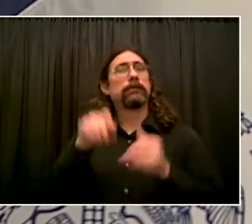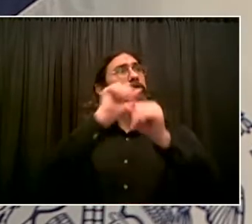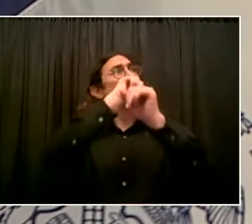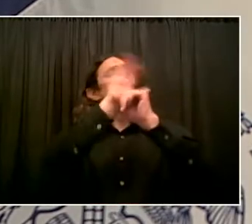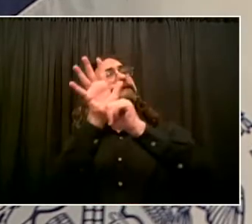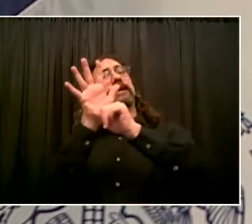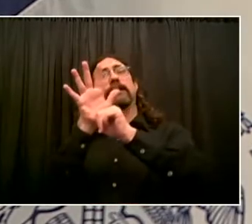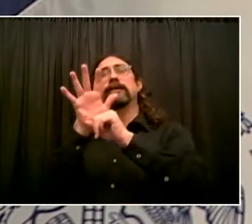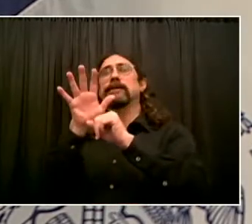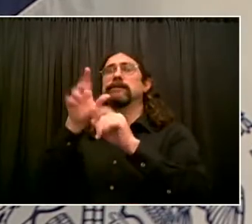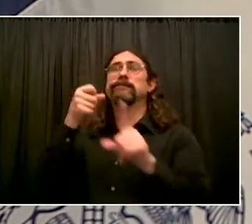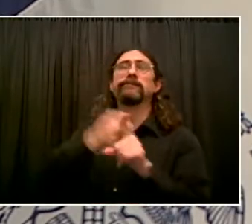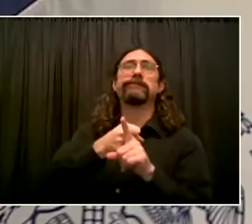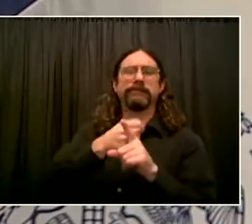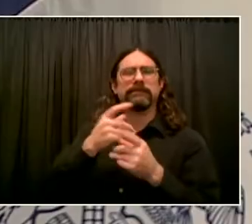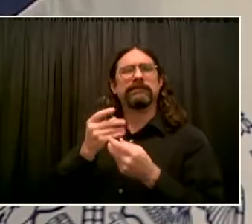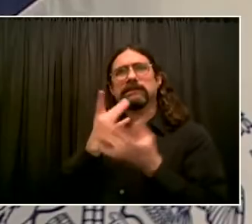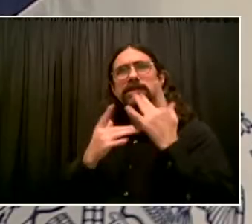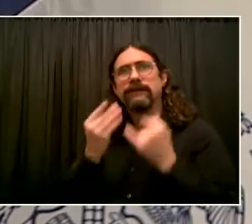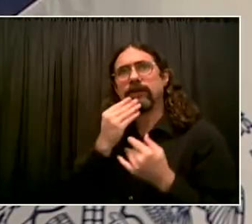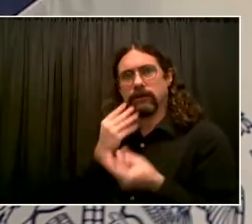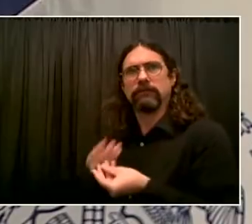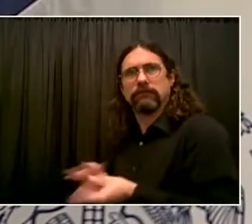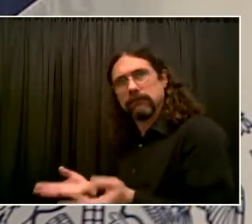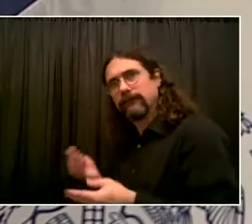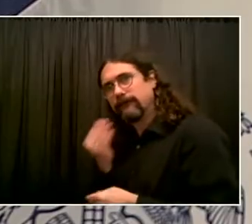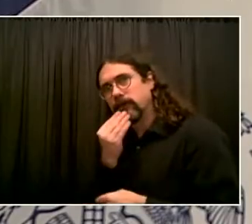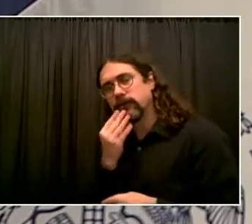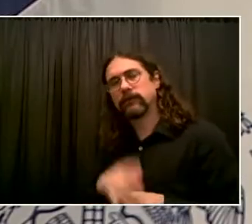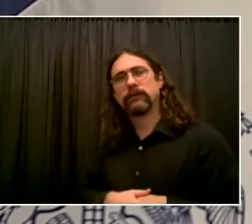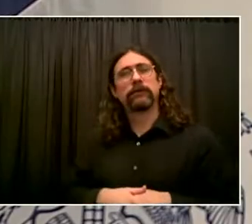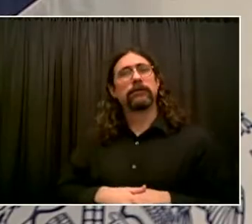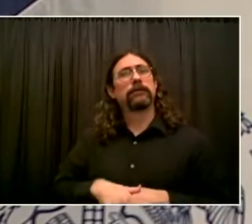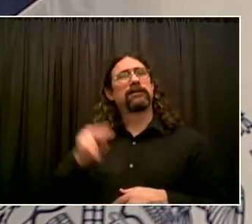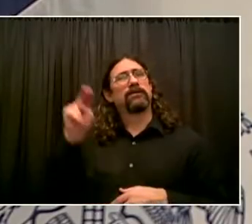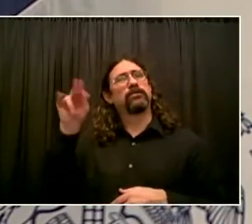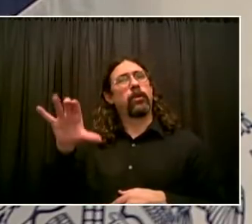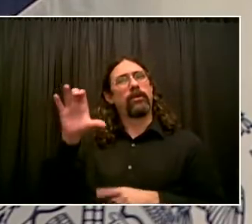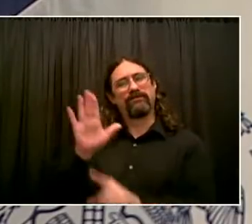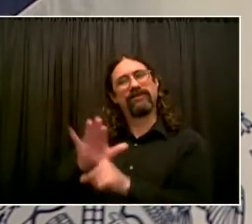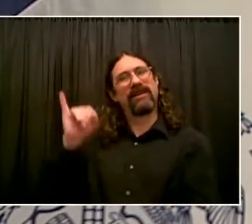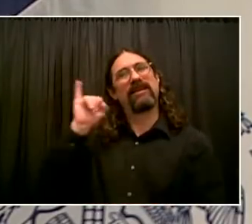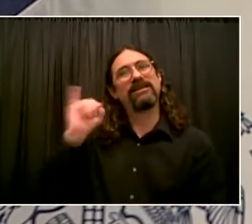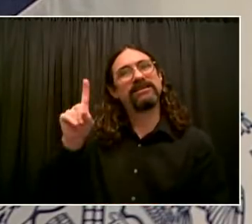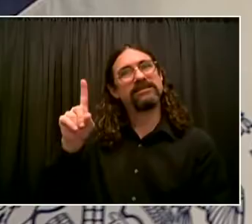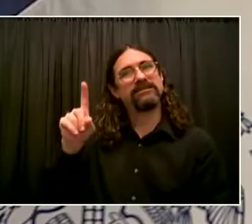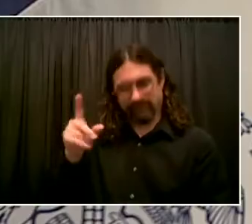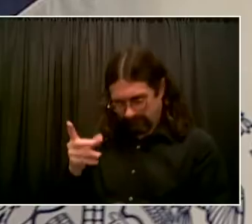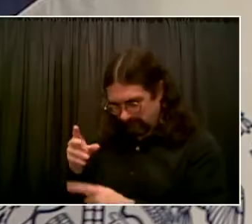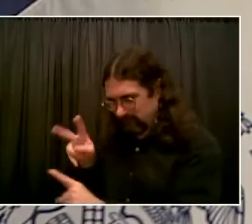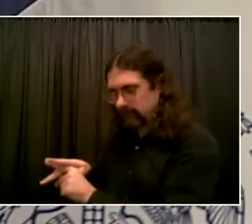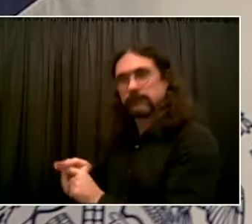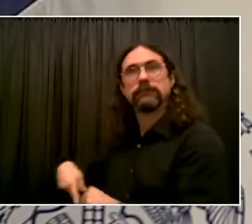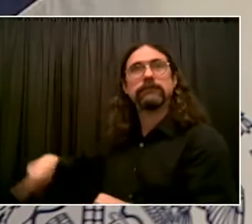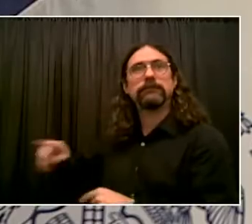GETTING HEALTHCARE TO UNDOCEUMNDTE FOLK.S OUR FOOD INITIATIVE DURING COVID-19. EDUCATION,